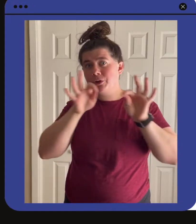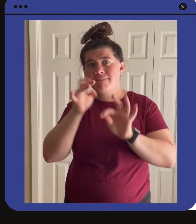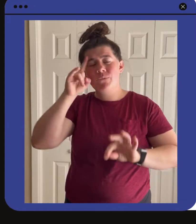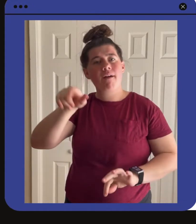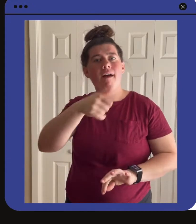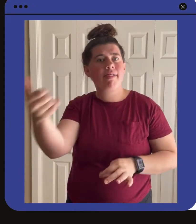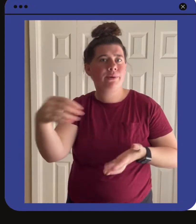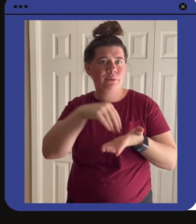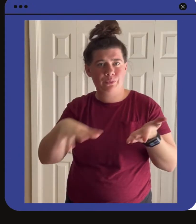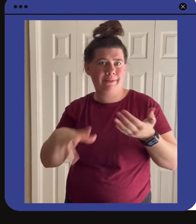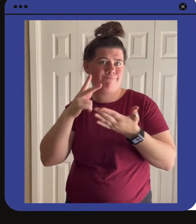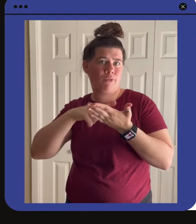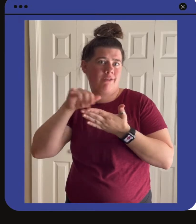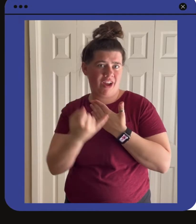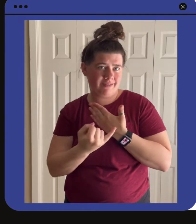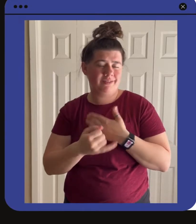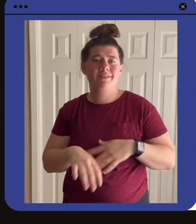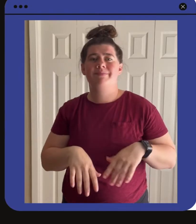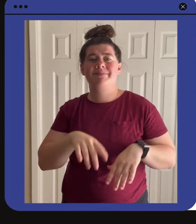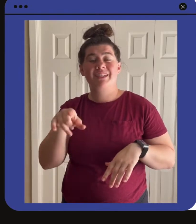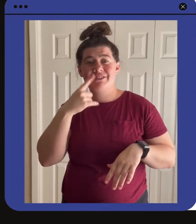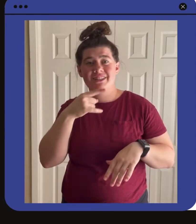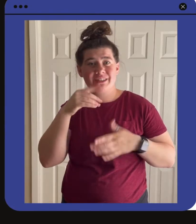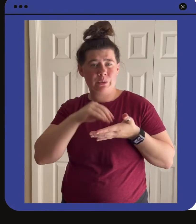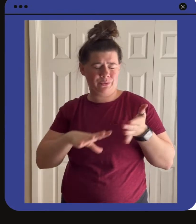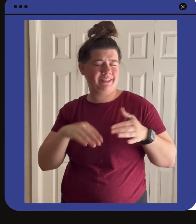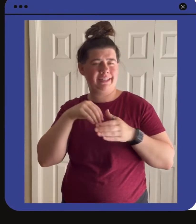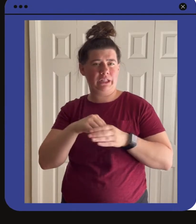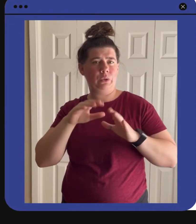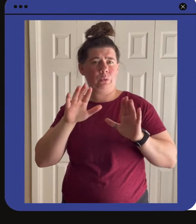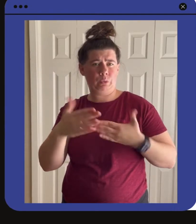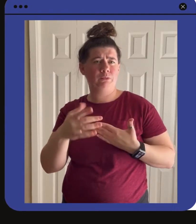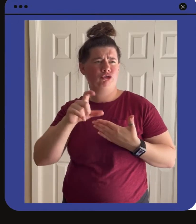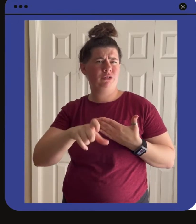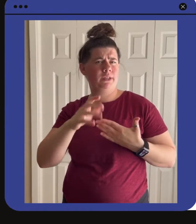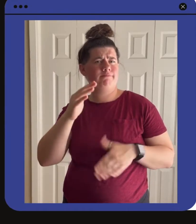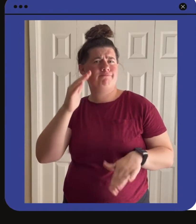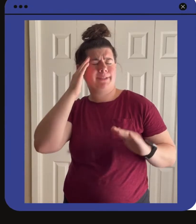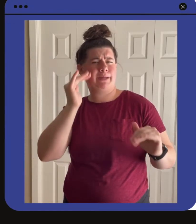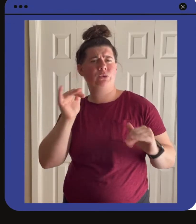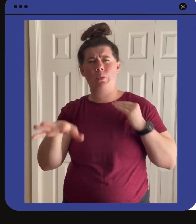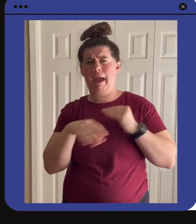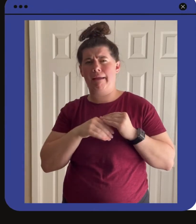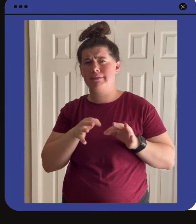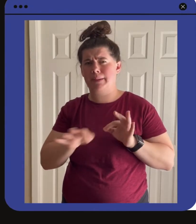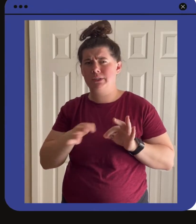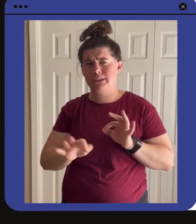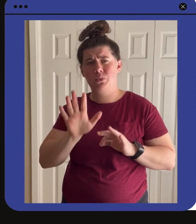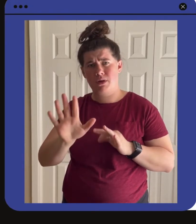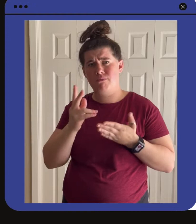and make sure you're adding captioning. Other students should also be expected to add captioning in their projects.